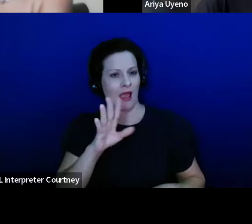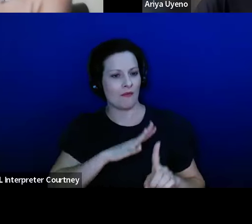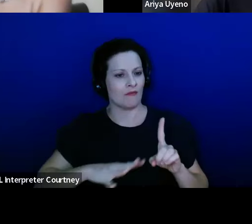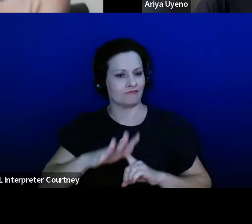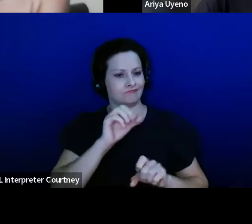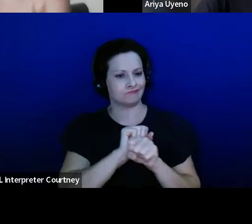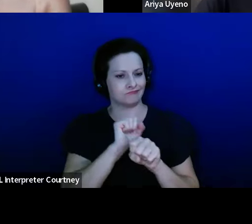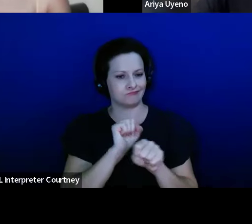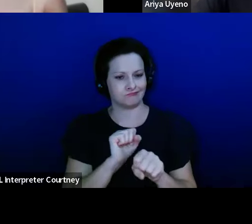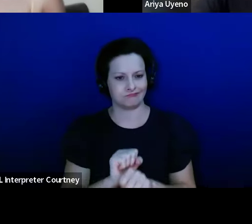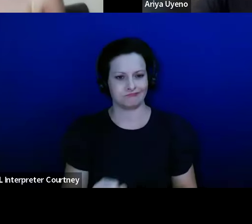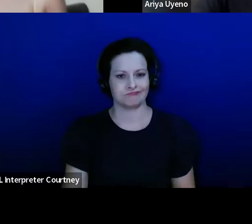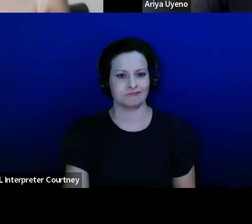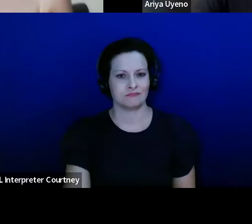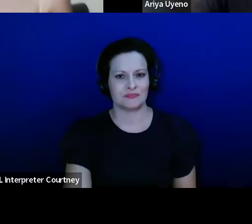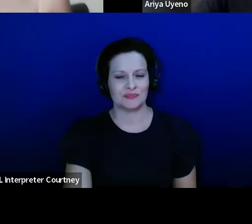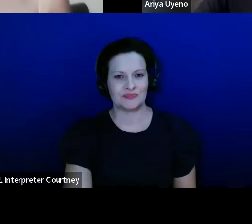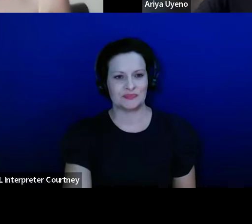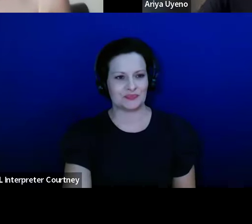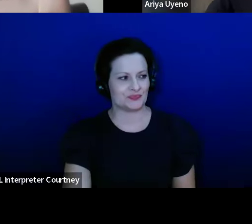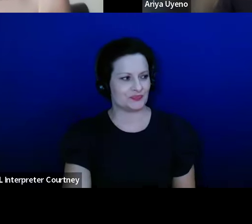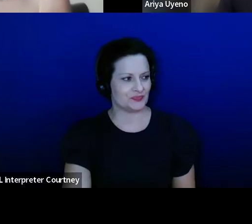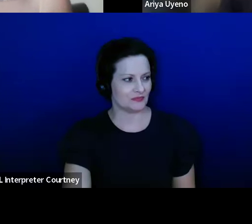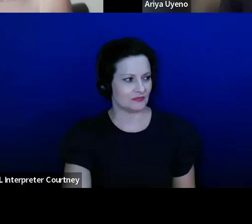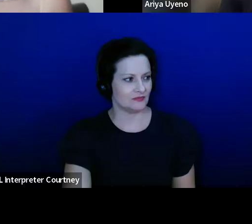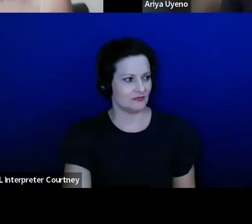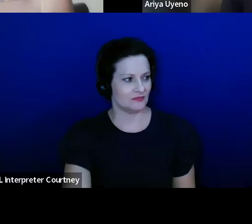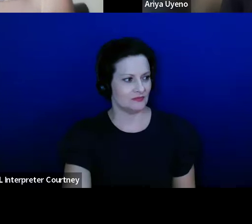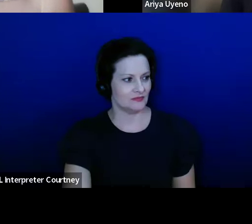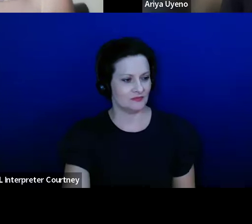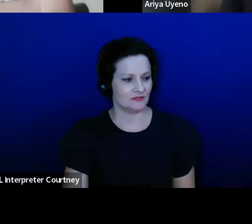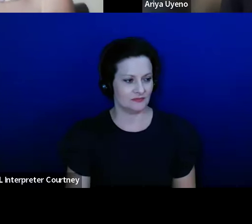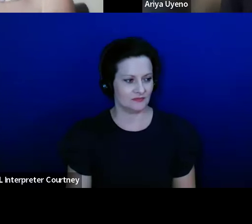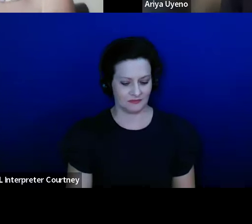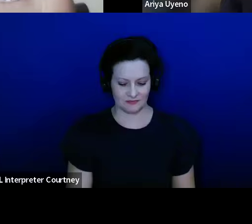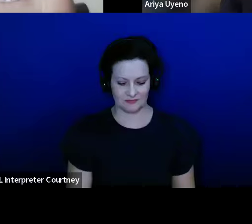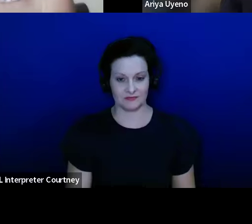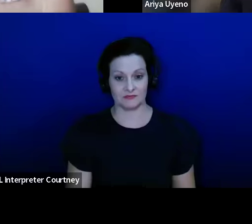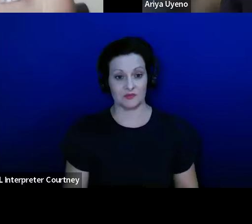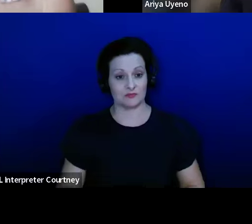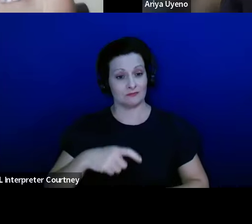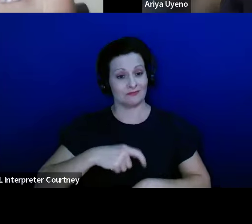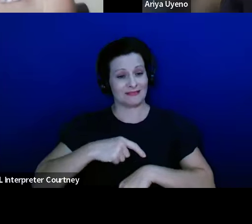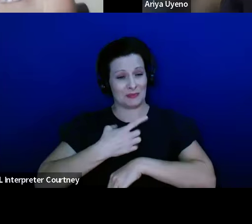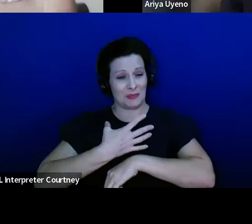We are right at the end of the hour here. As much as I would love to continue